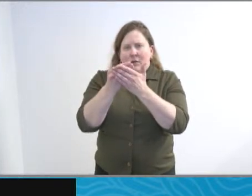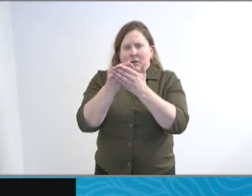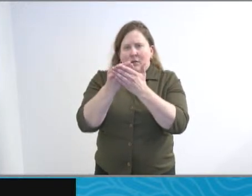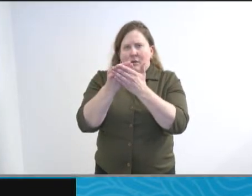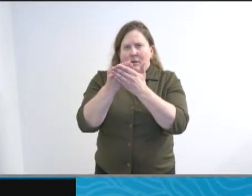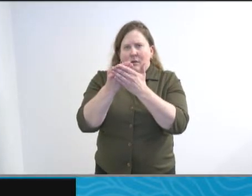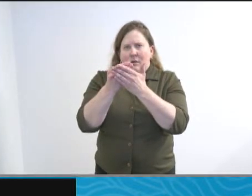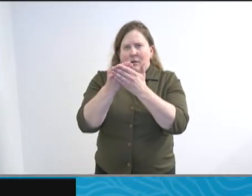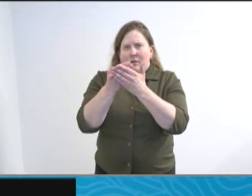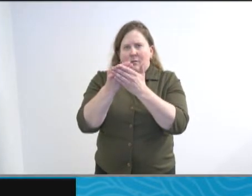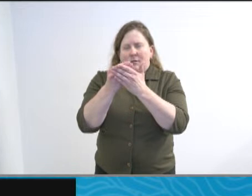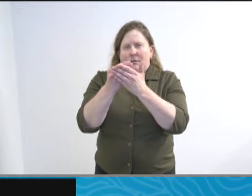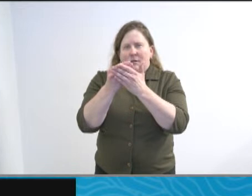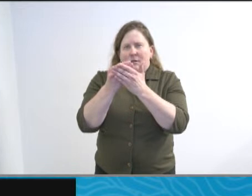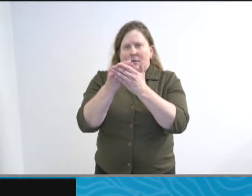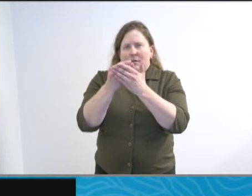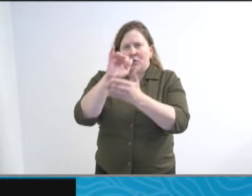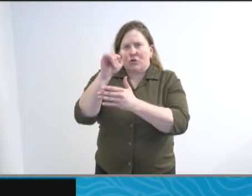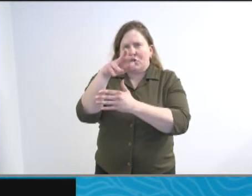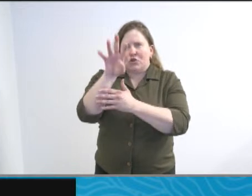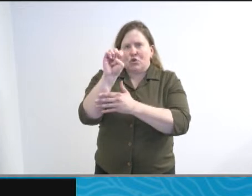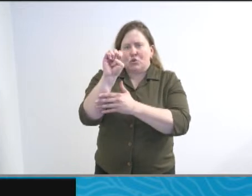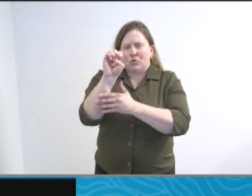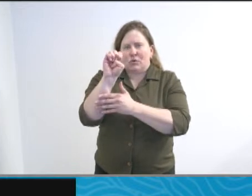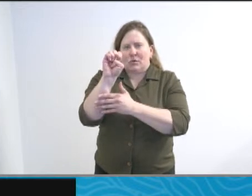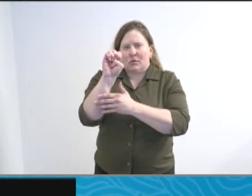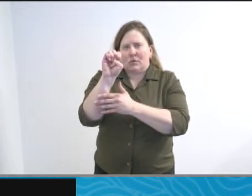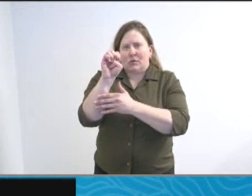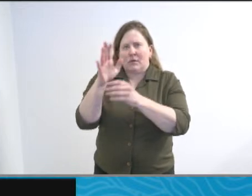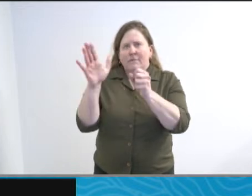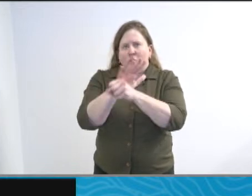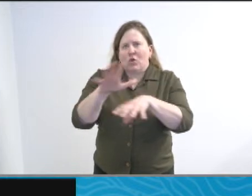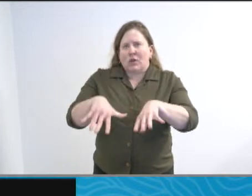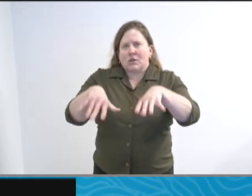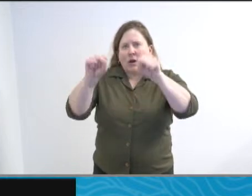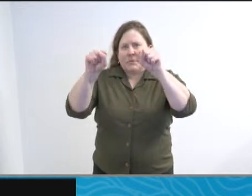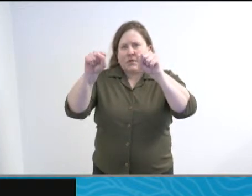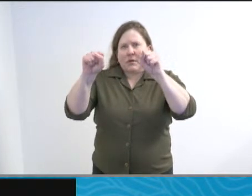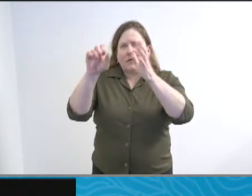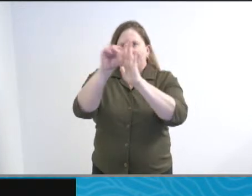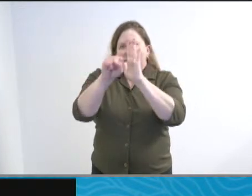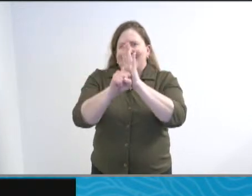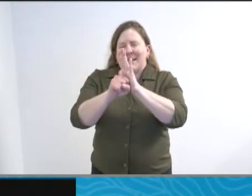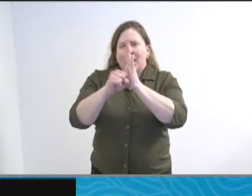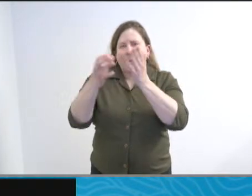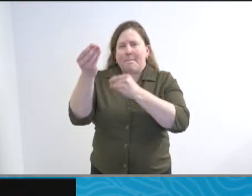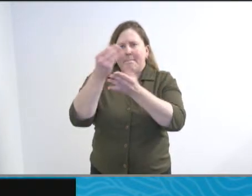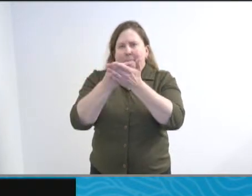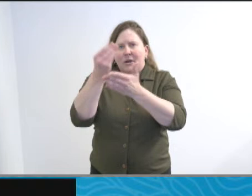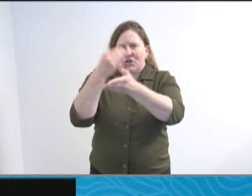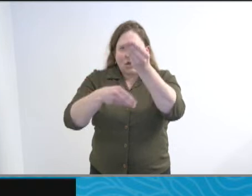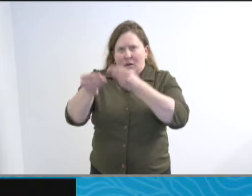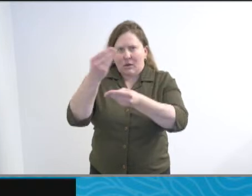the state must do a full adoption of the state budget. So it's really interesting because when you look